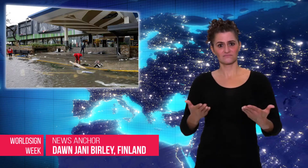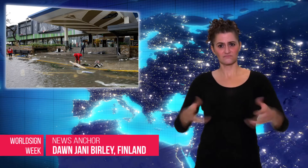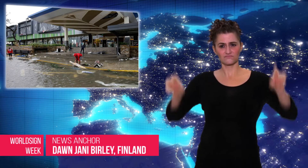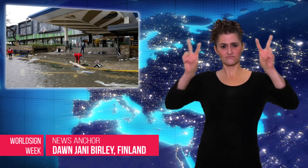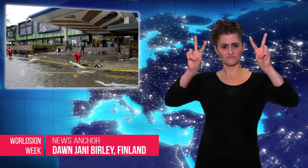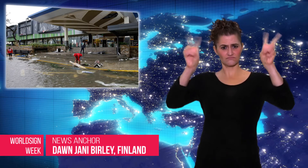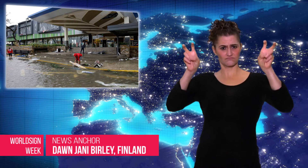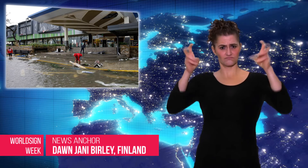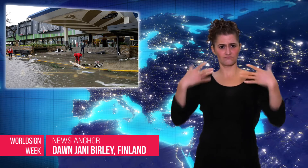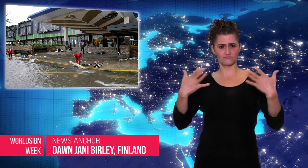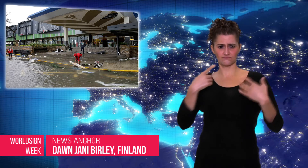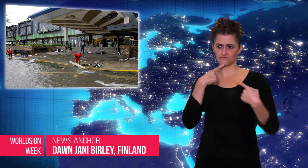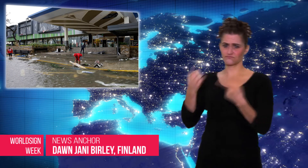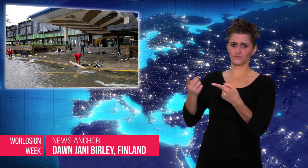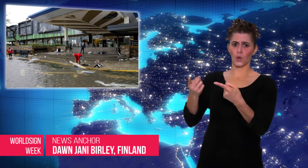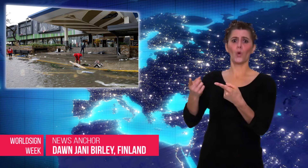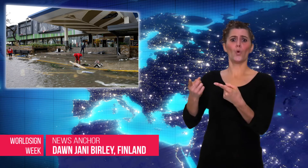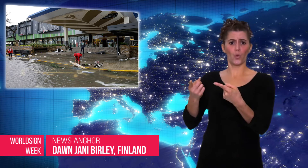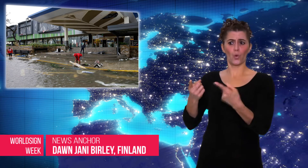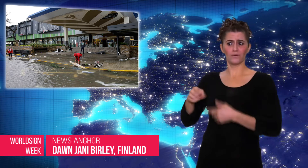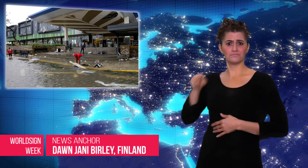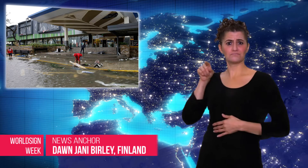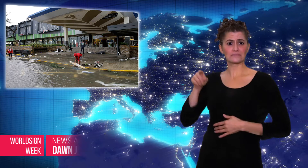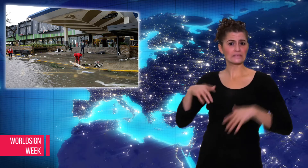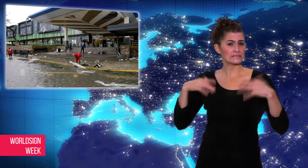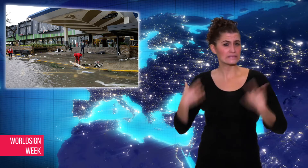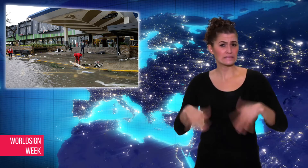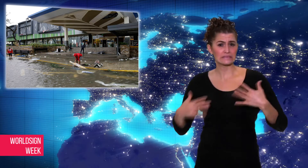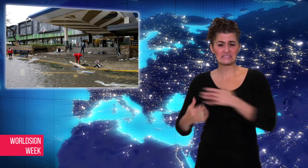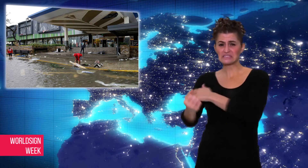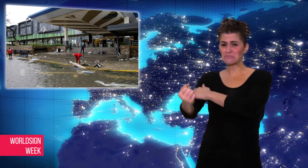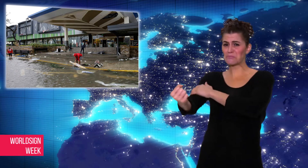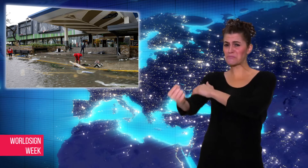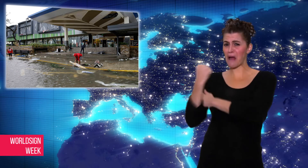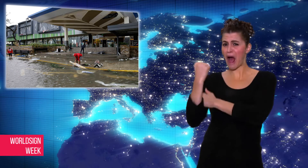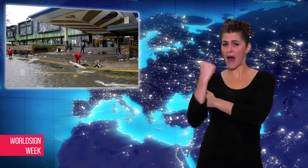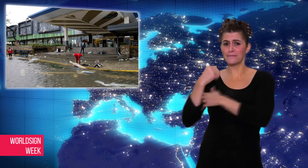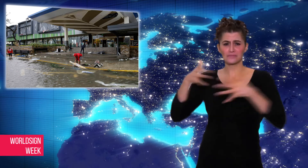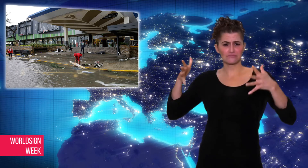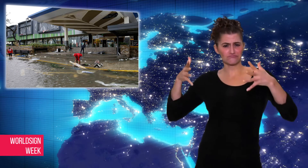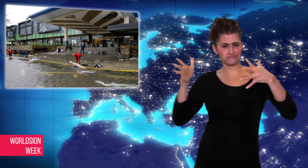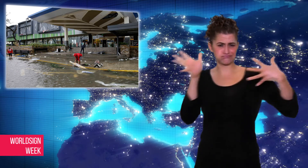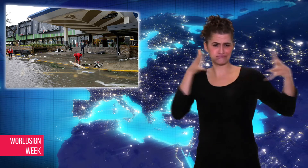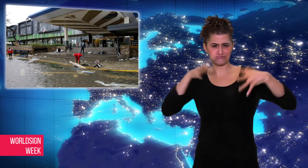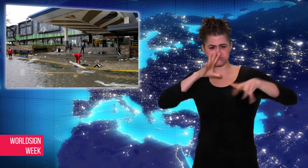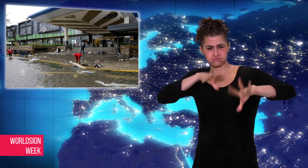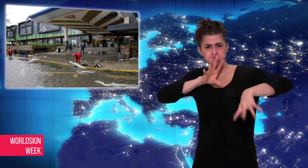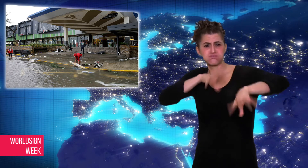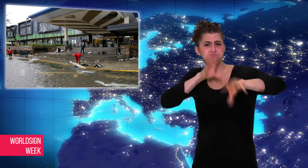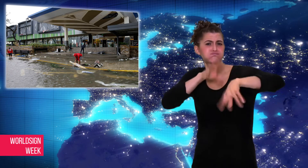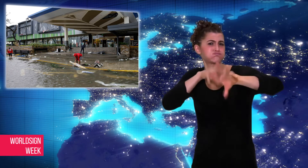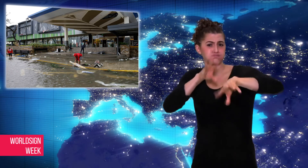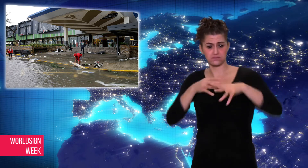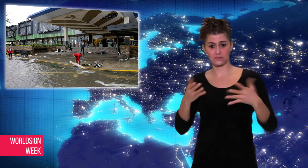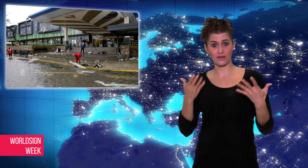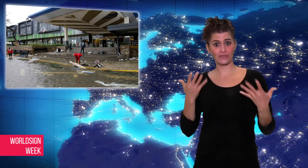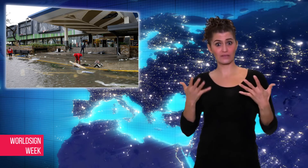Dawn: Called “the strongest storm so